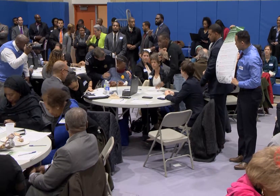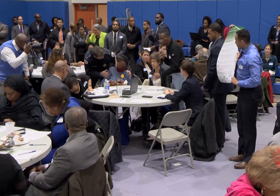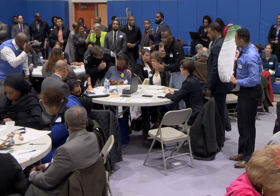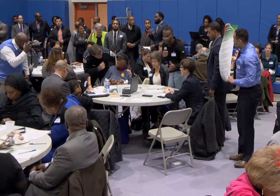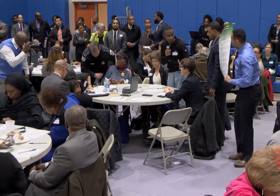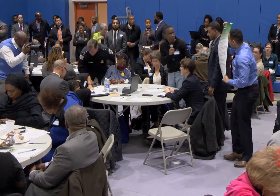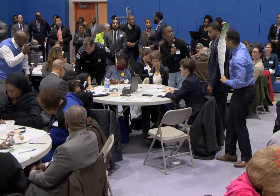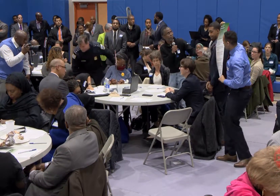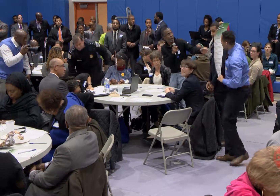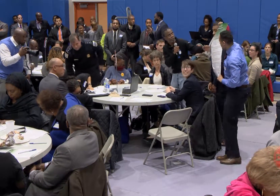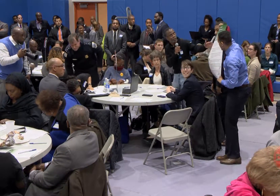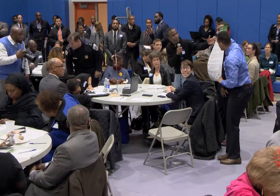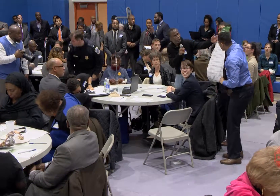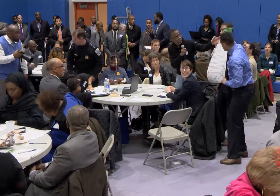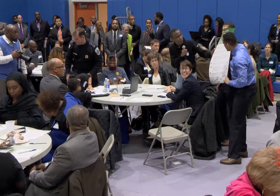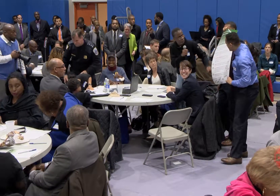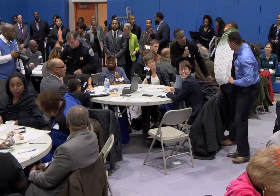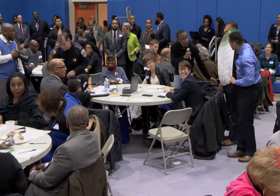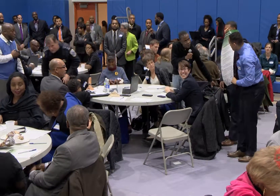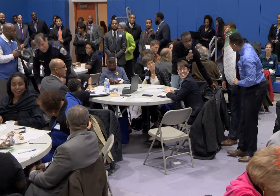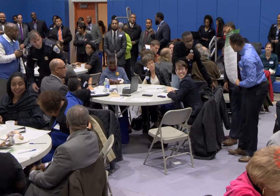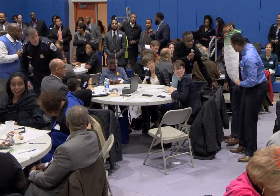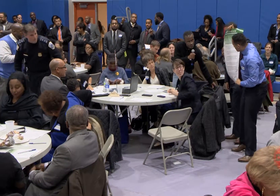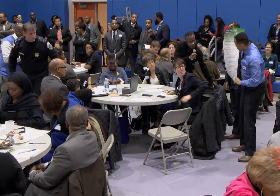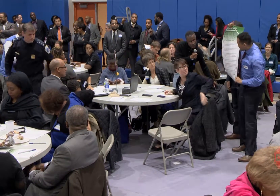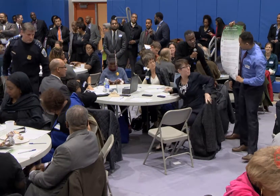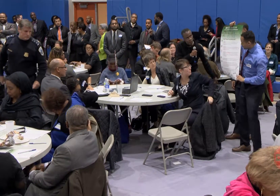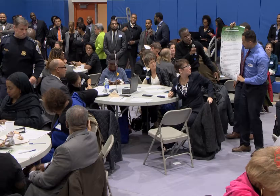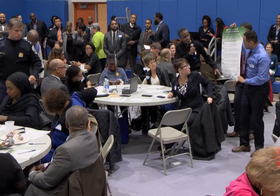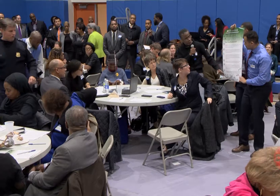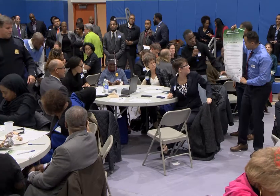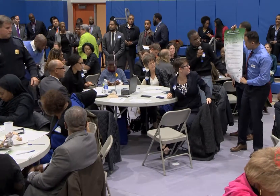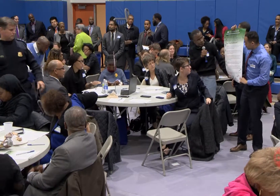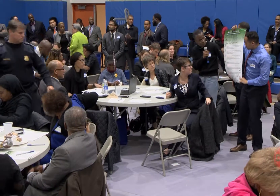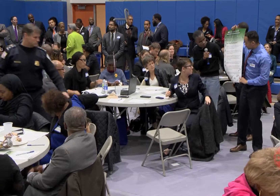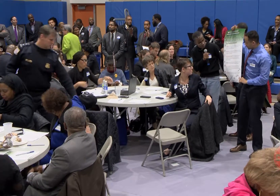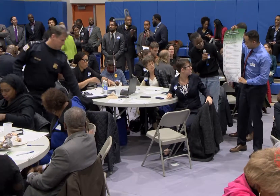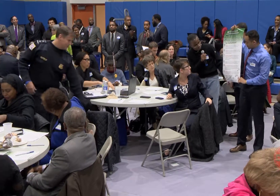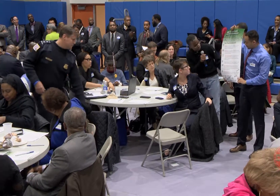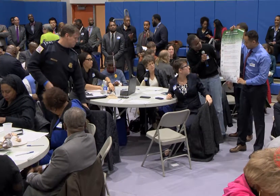AT OUR BUDGET ONE OF THE FIRST THINGS THAT WE AGREED UPON WAS